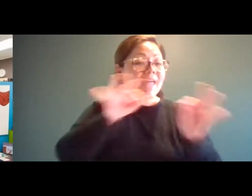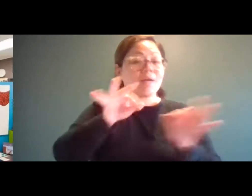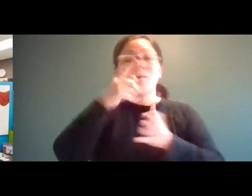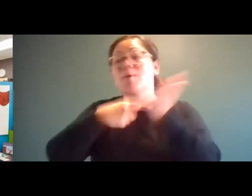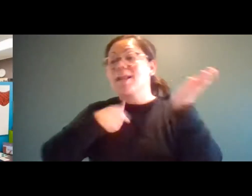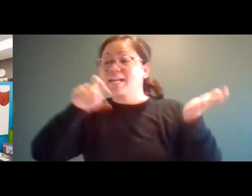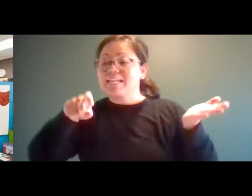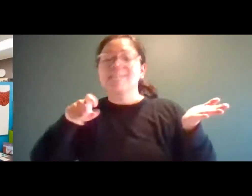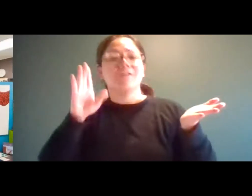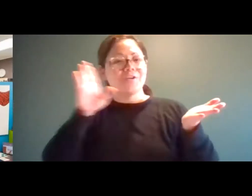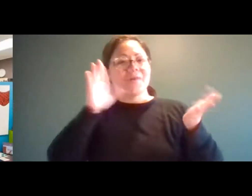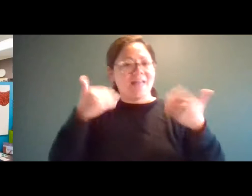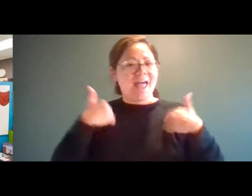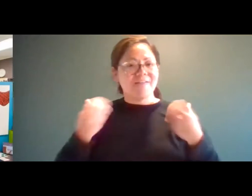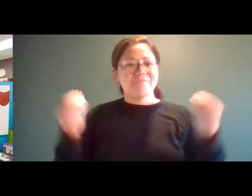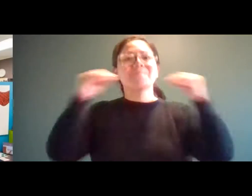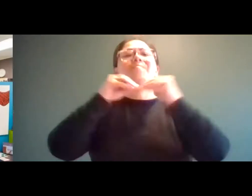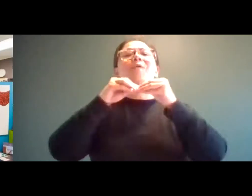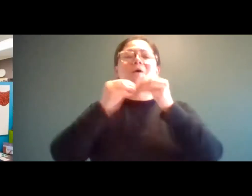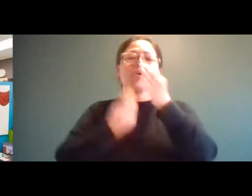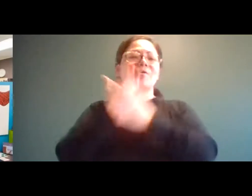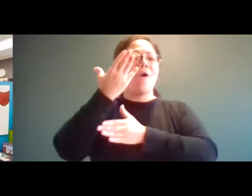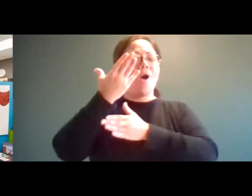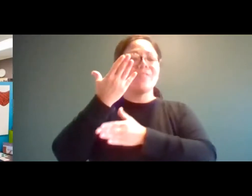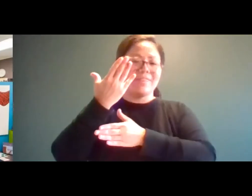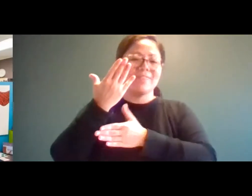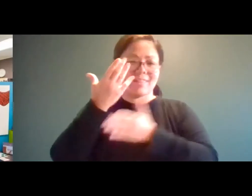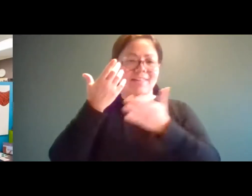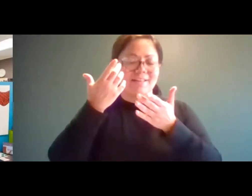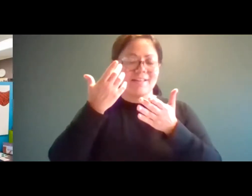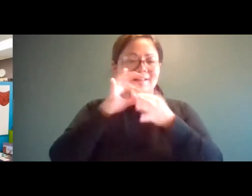There'll be more room to expand on that on that style guide as well.